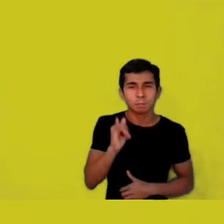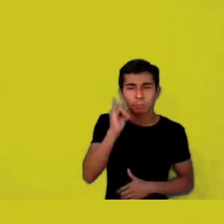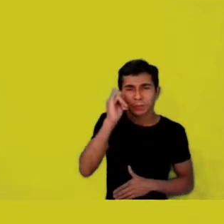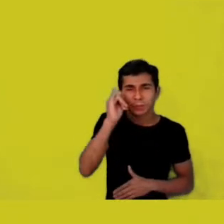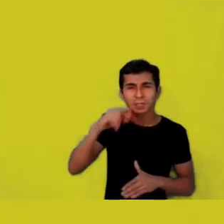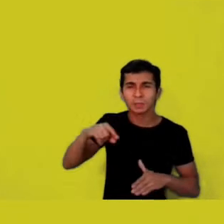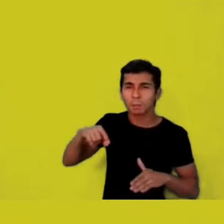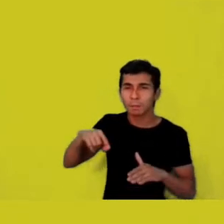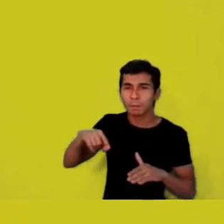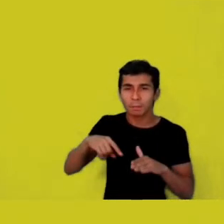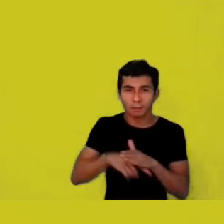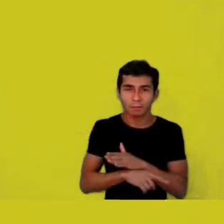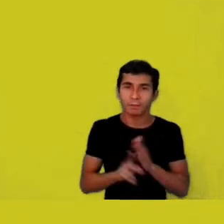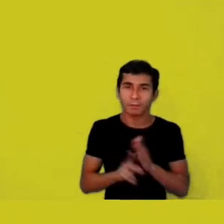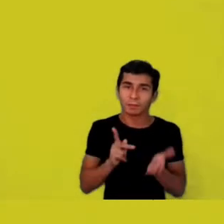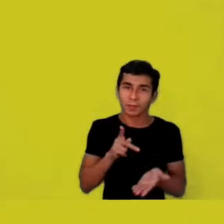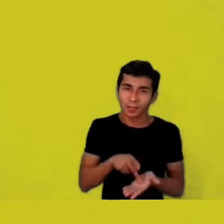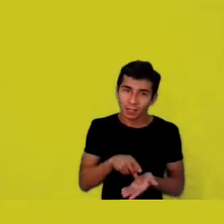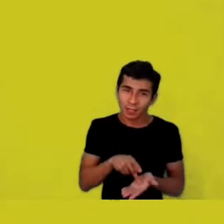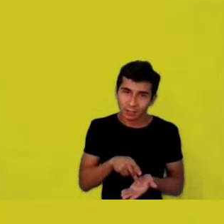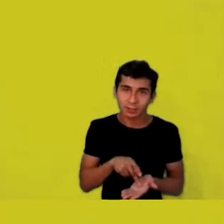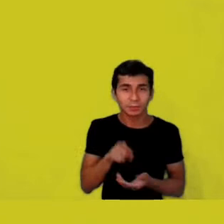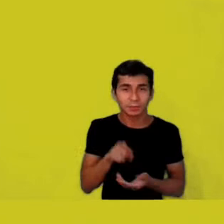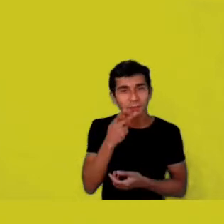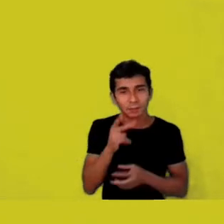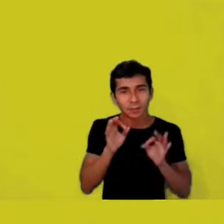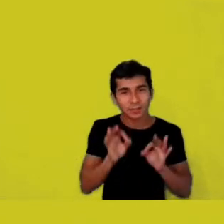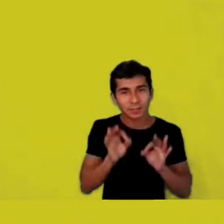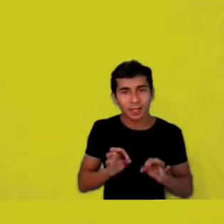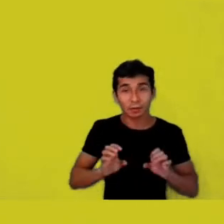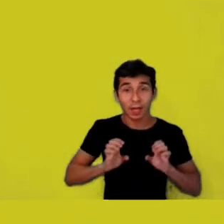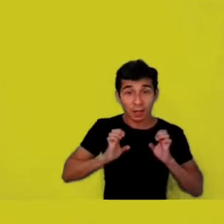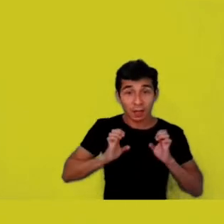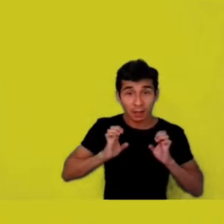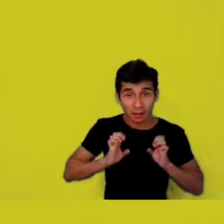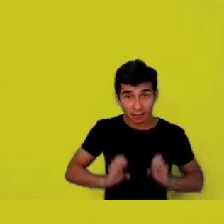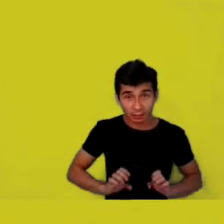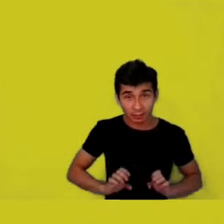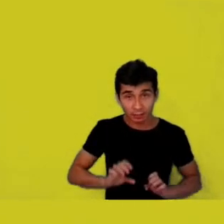and that’s it. And ethics, as was said here, a great foundation platform...